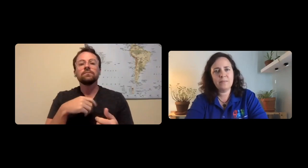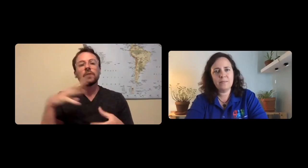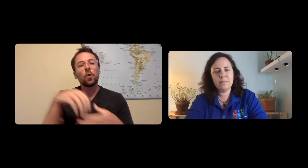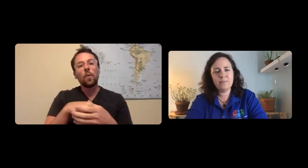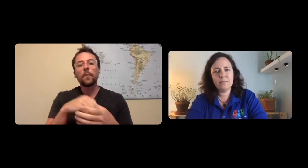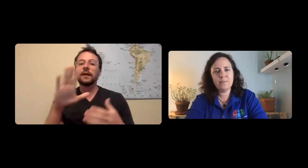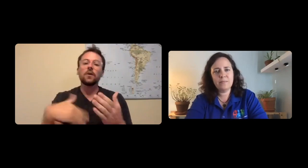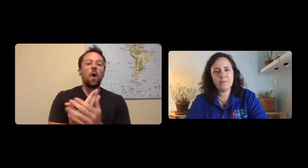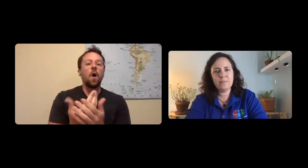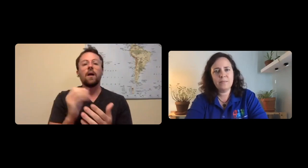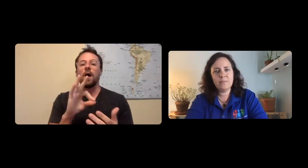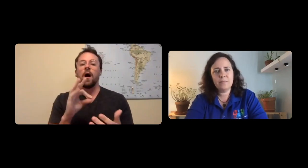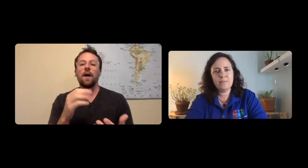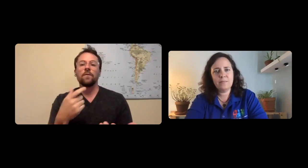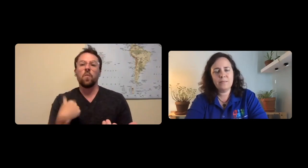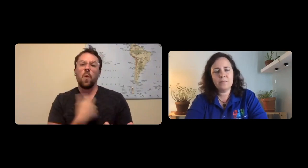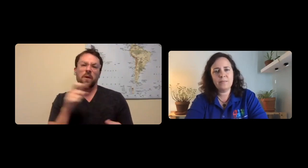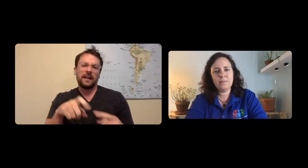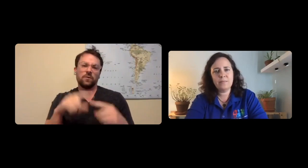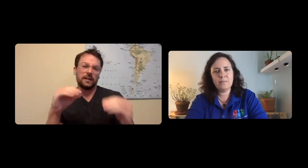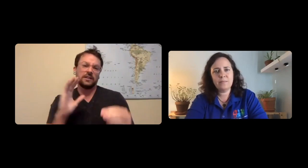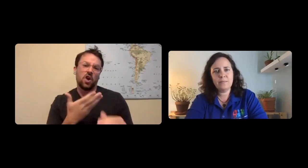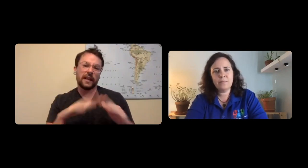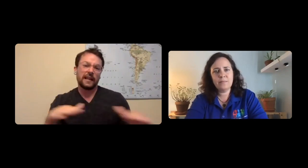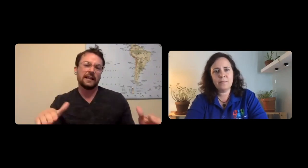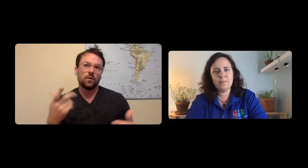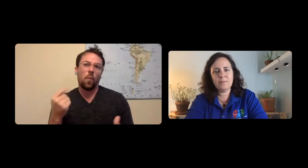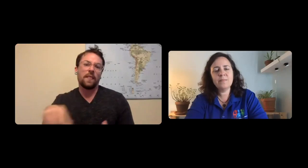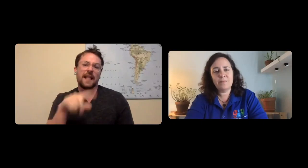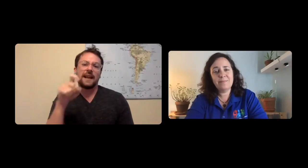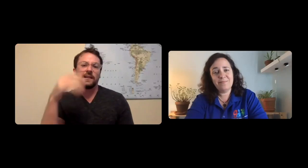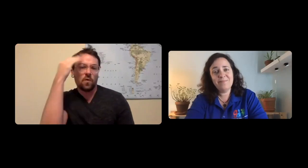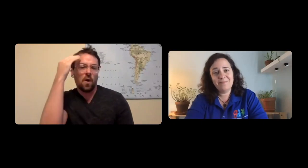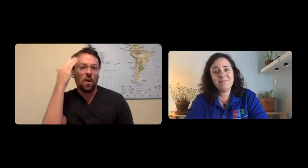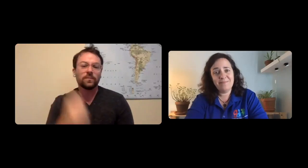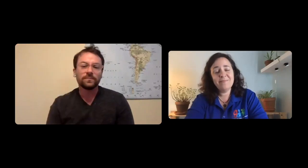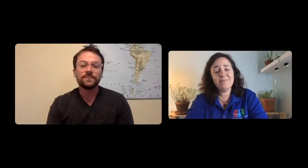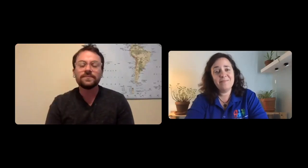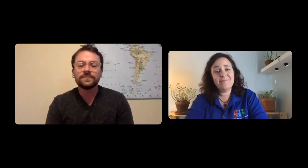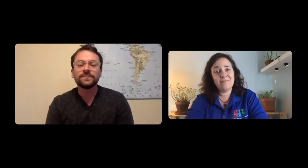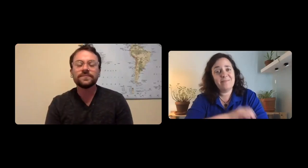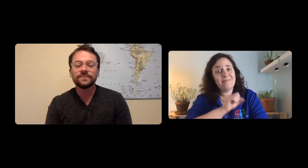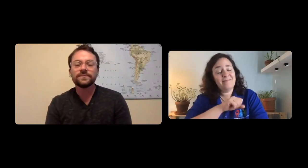And so I'm not an expert on picking a curriculum but I do think that it's important that teachers